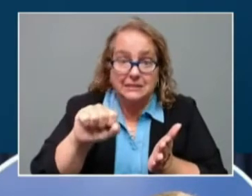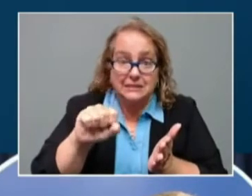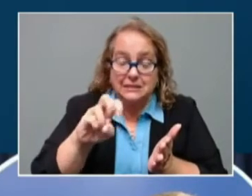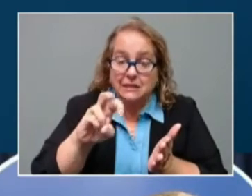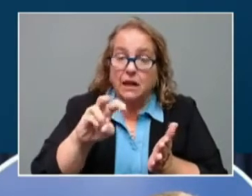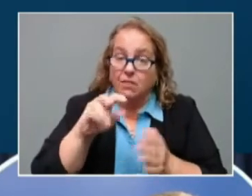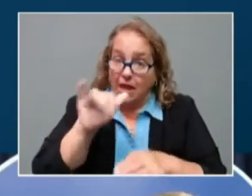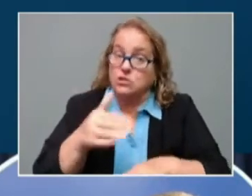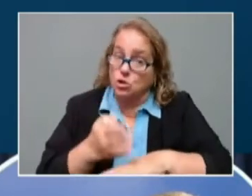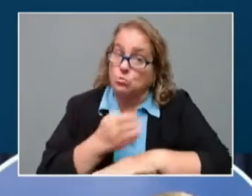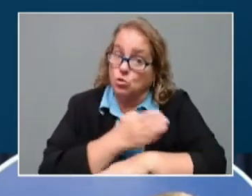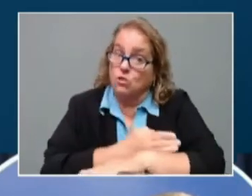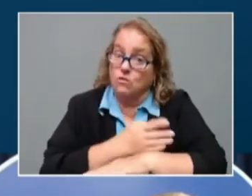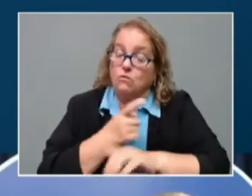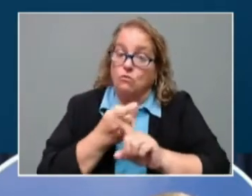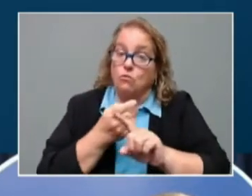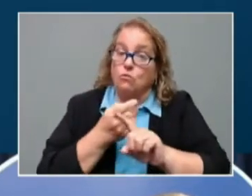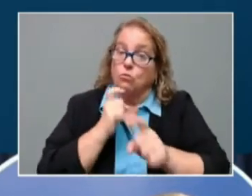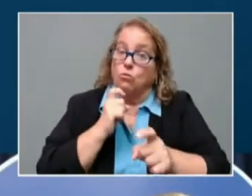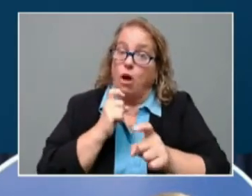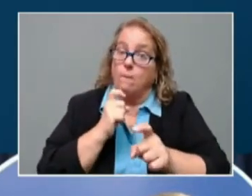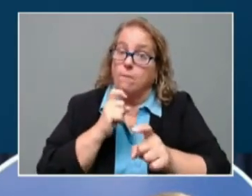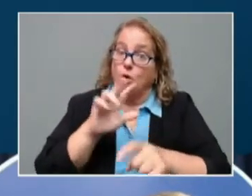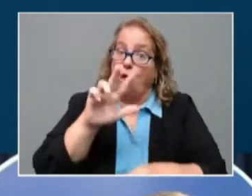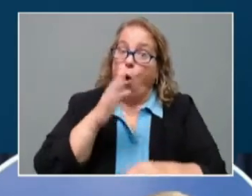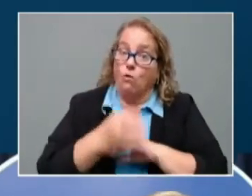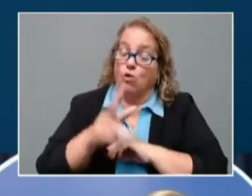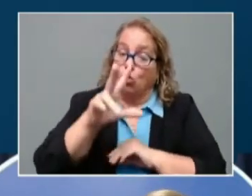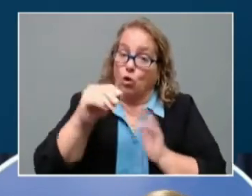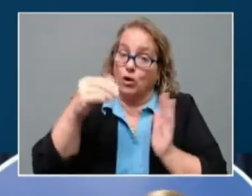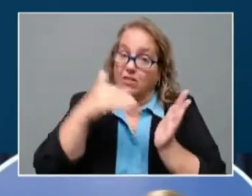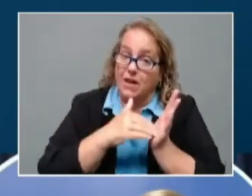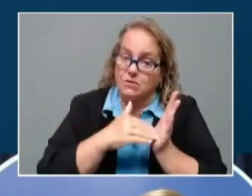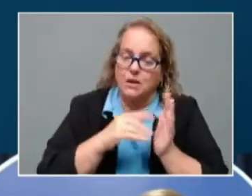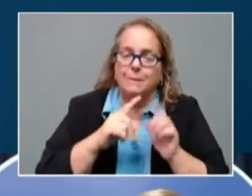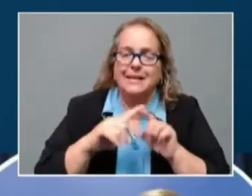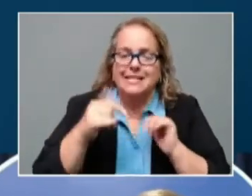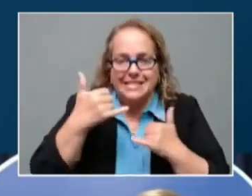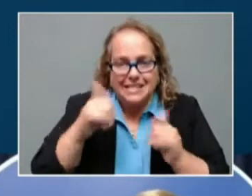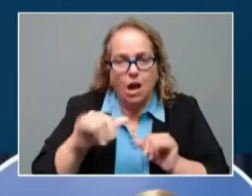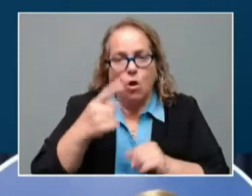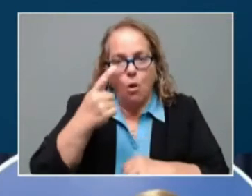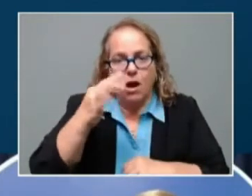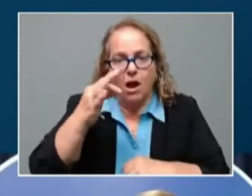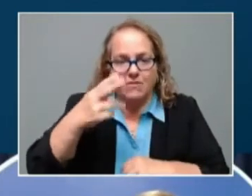over 30,000. It's still, uh, one of the higher weeks that we have had in the